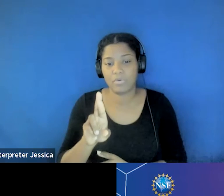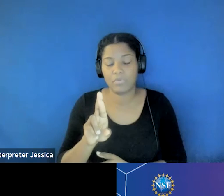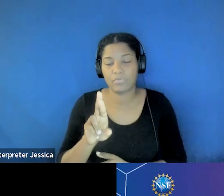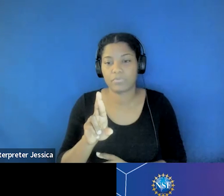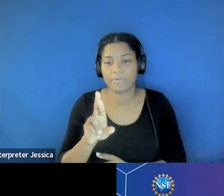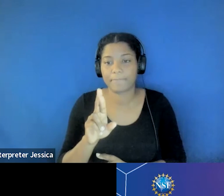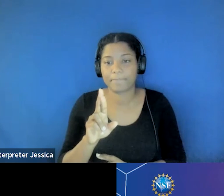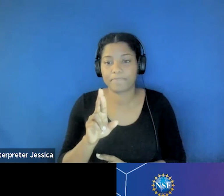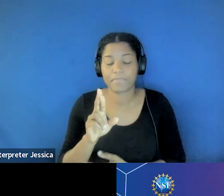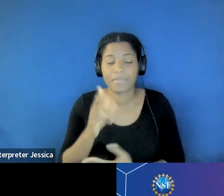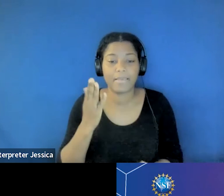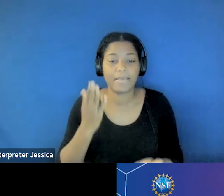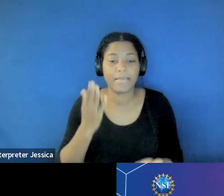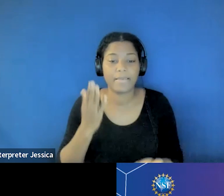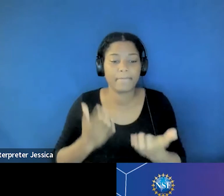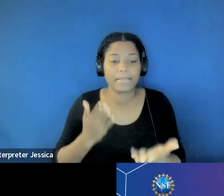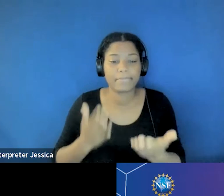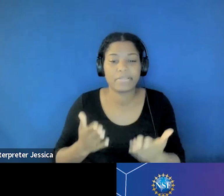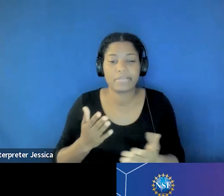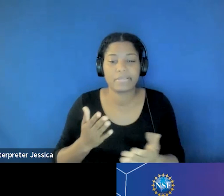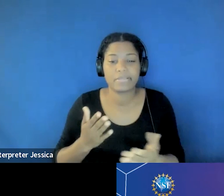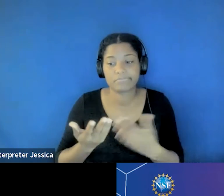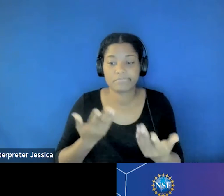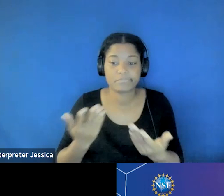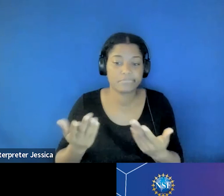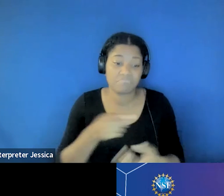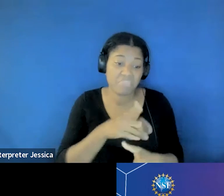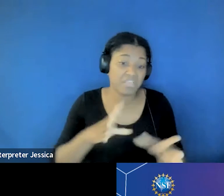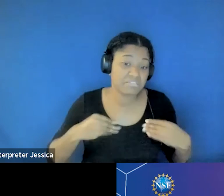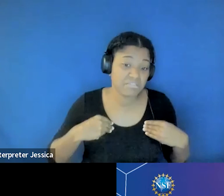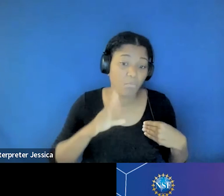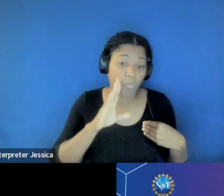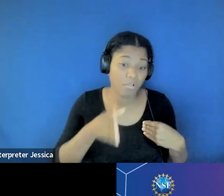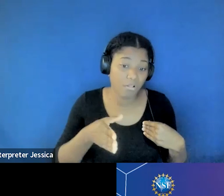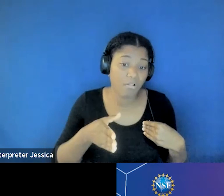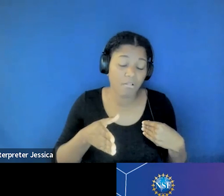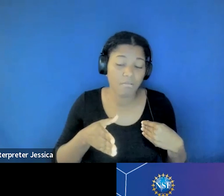eat a little more of the cost that they otherwise would have tried to use as profit.